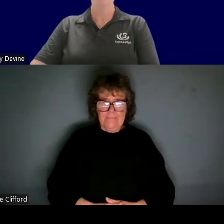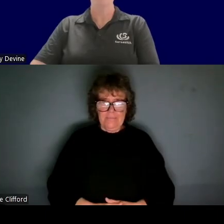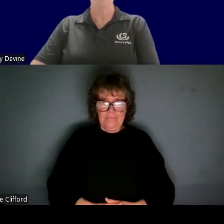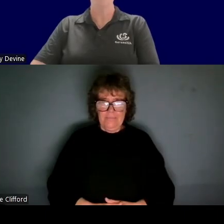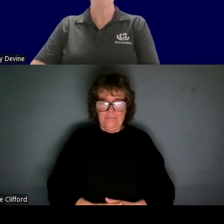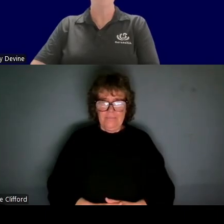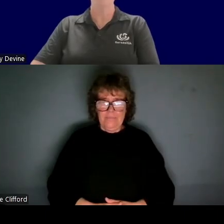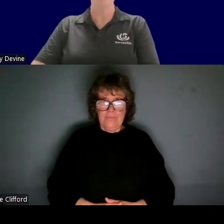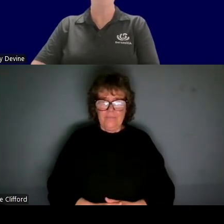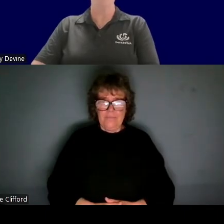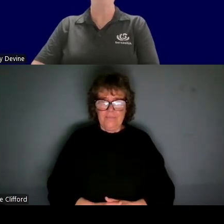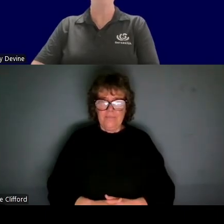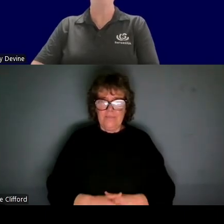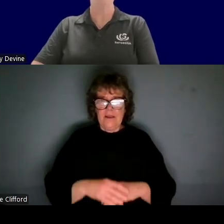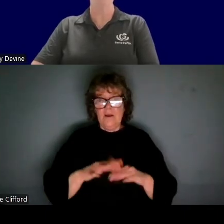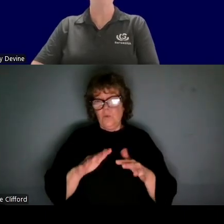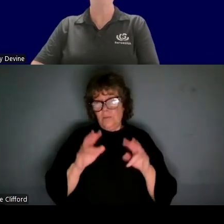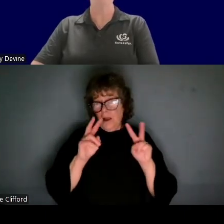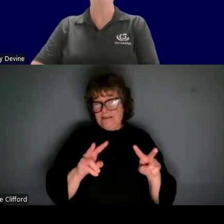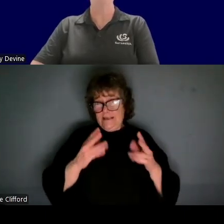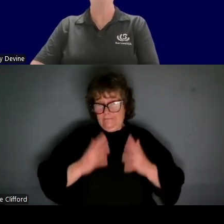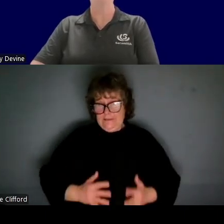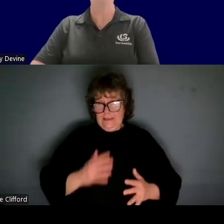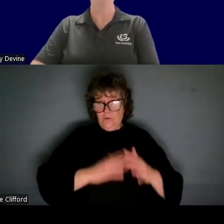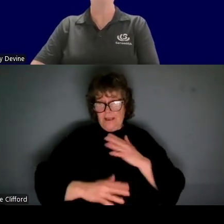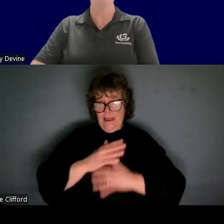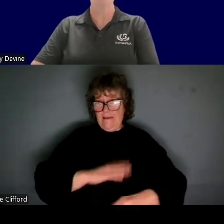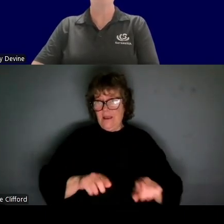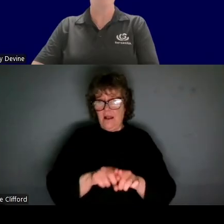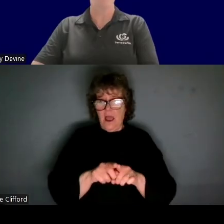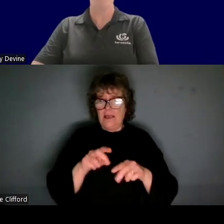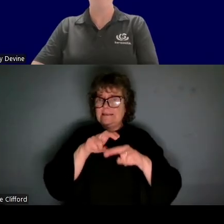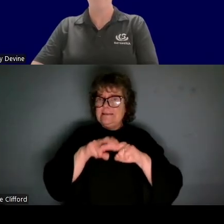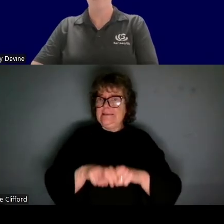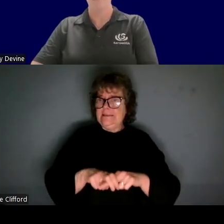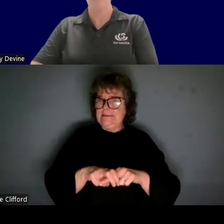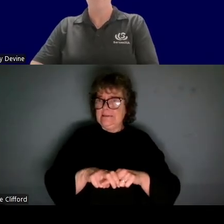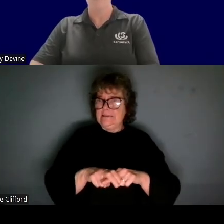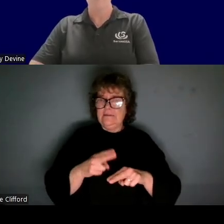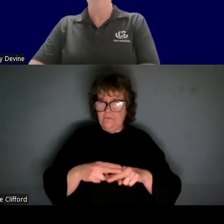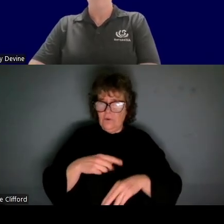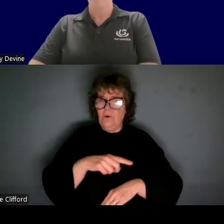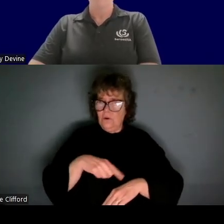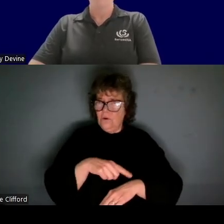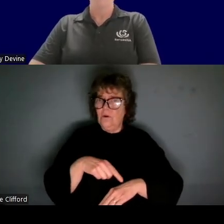We also might see physical behaviours such as sitting down for extended periods of time. The